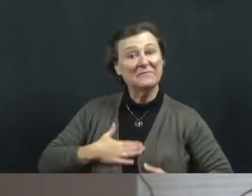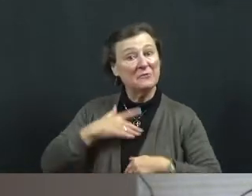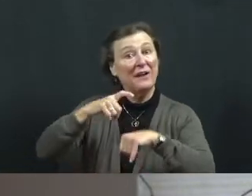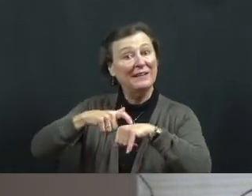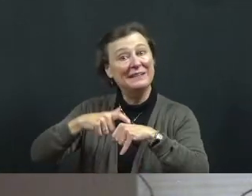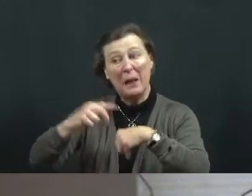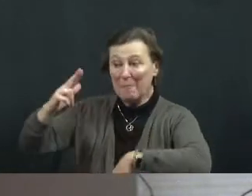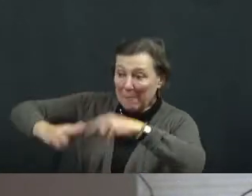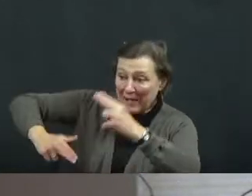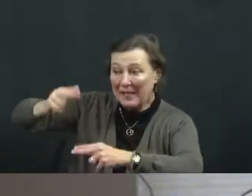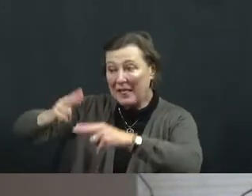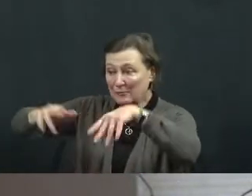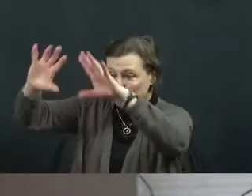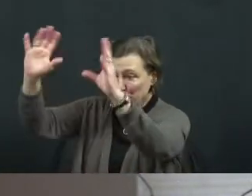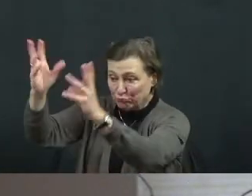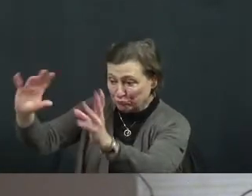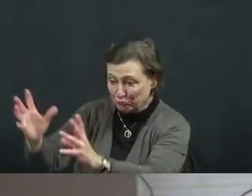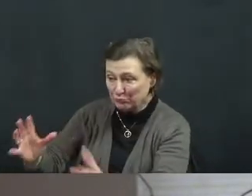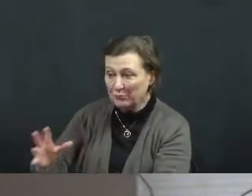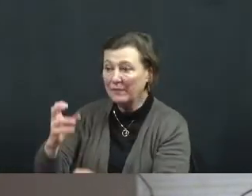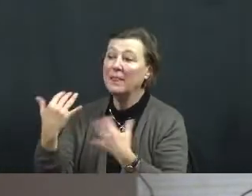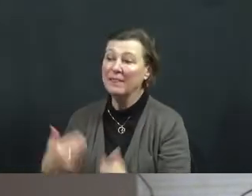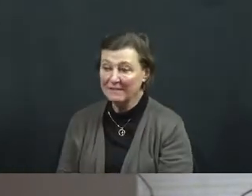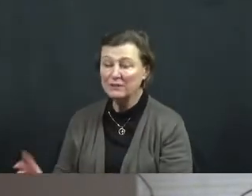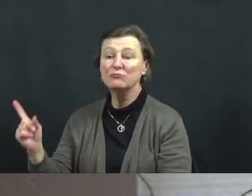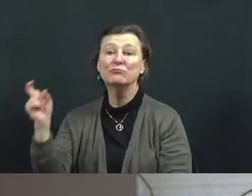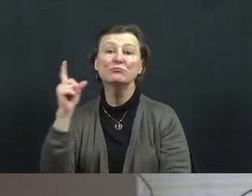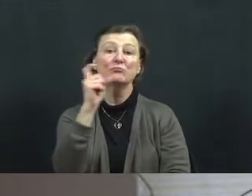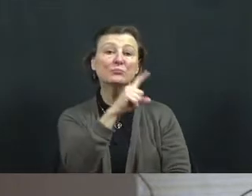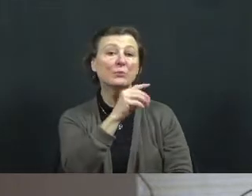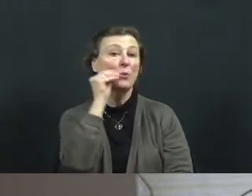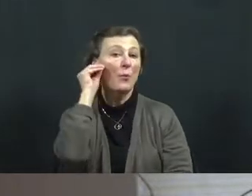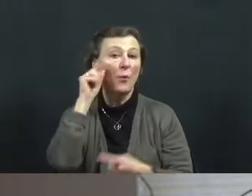the snow gnome, he headed home to his snug little house.